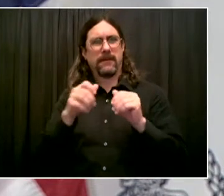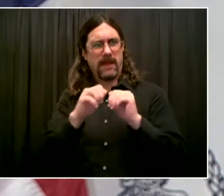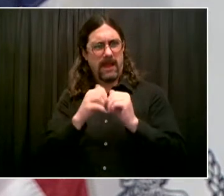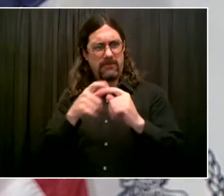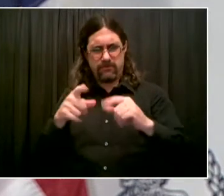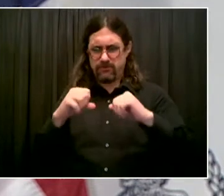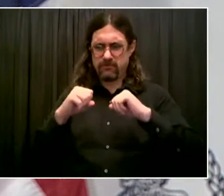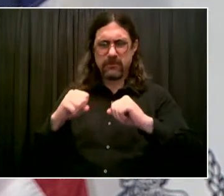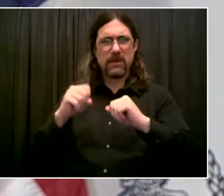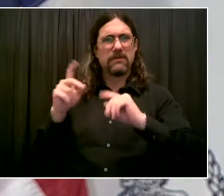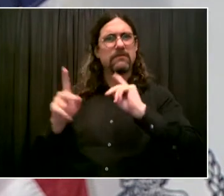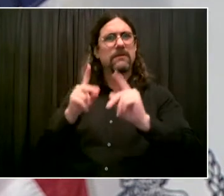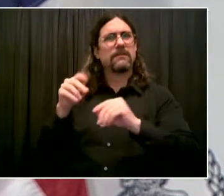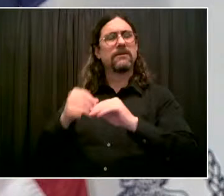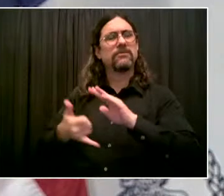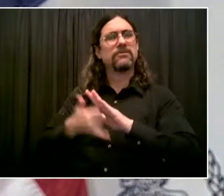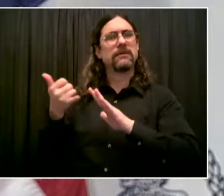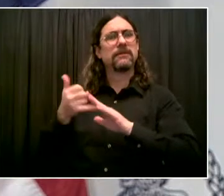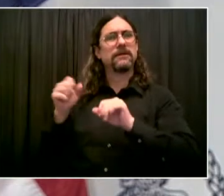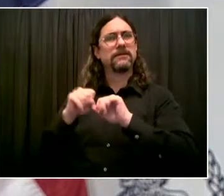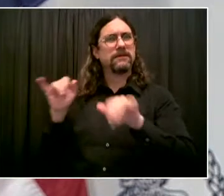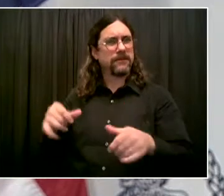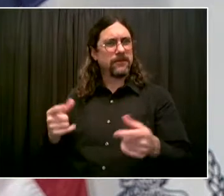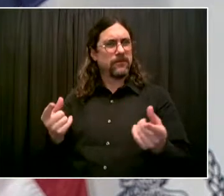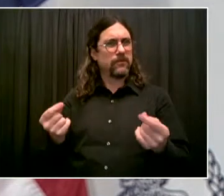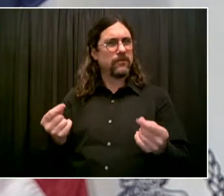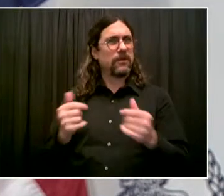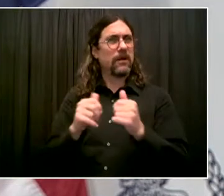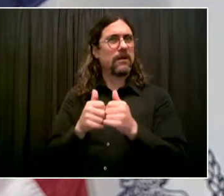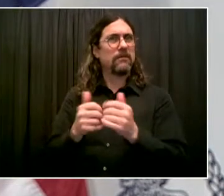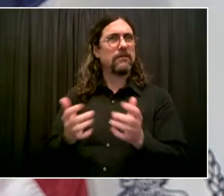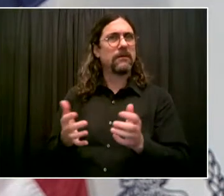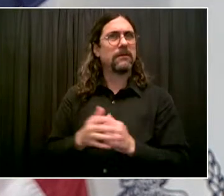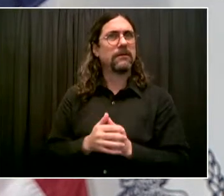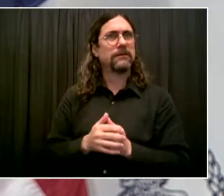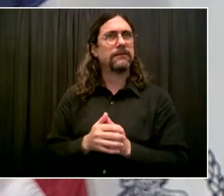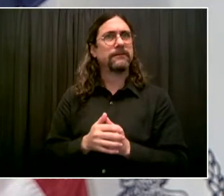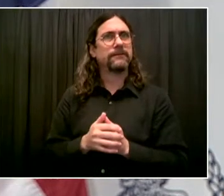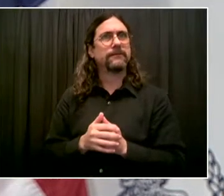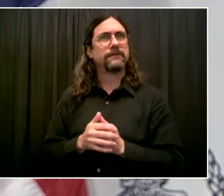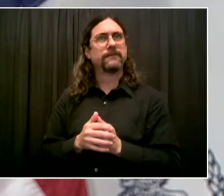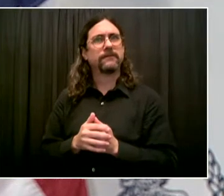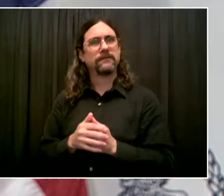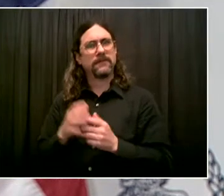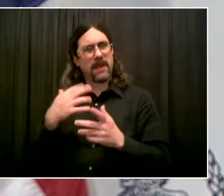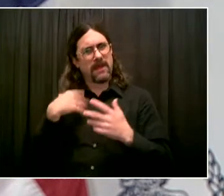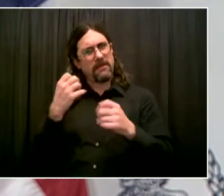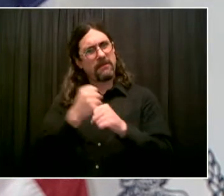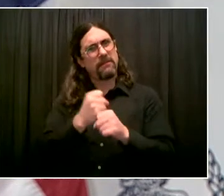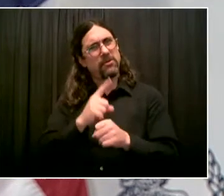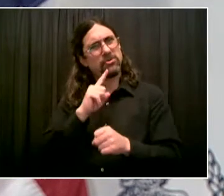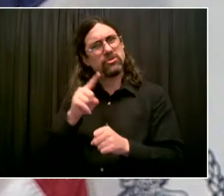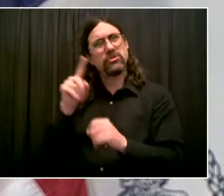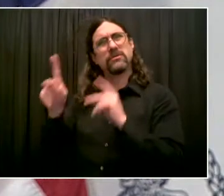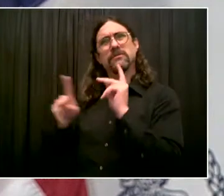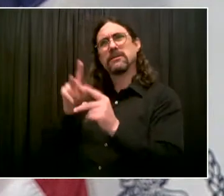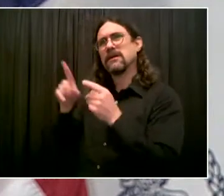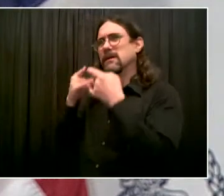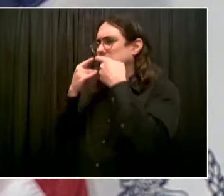NEW YORKERS IN THE SUBWAY SYSTEMEM AS FAR AS MAKING